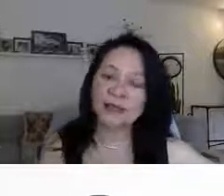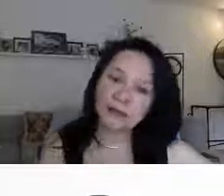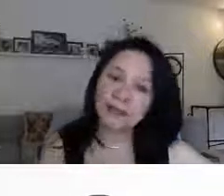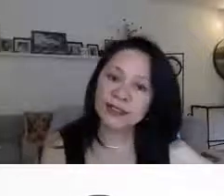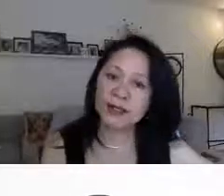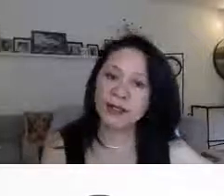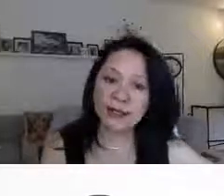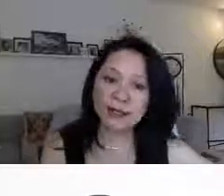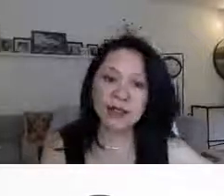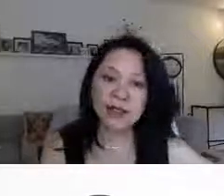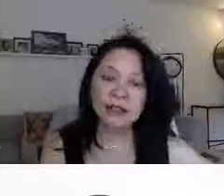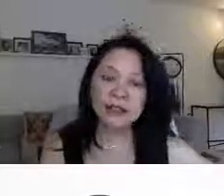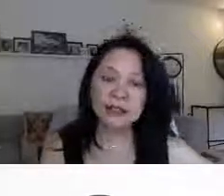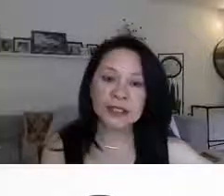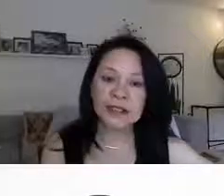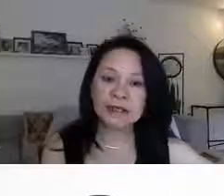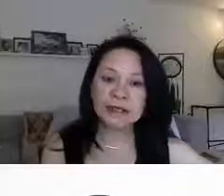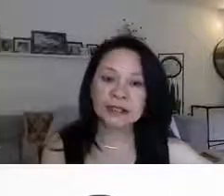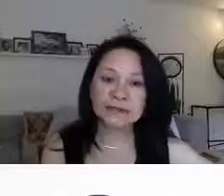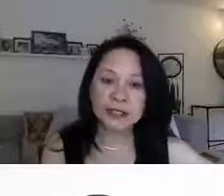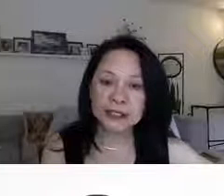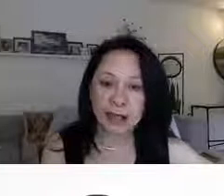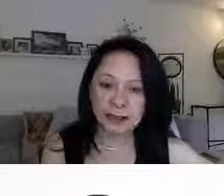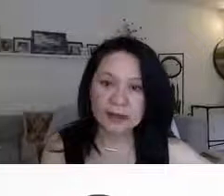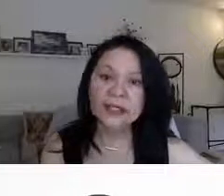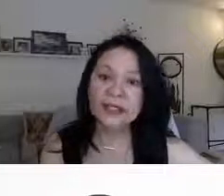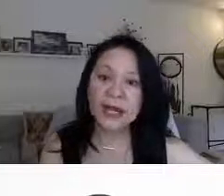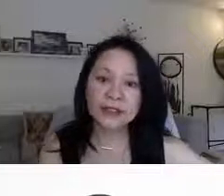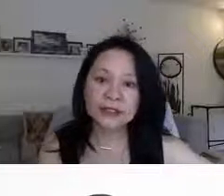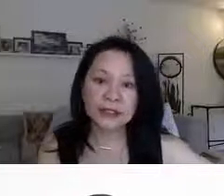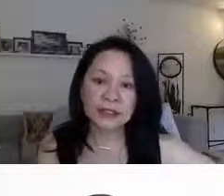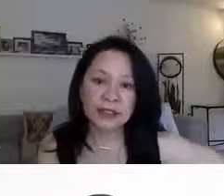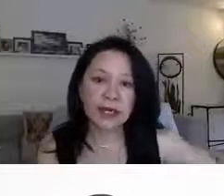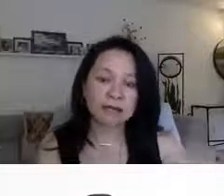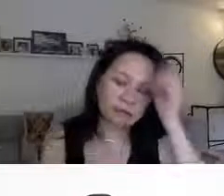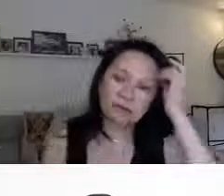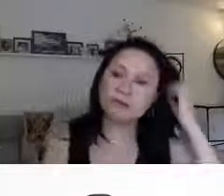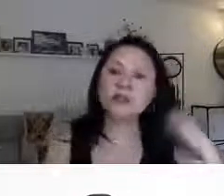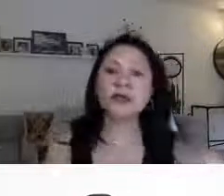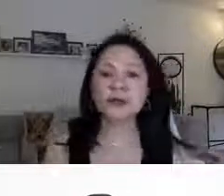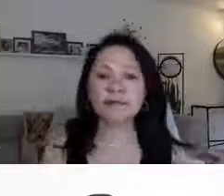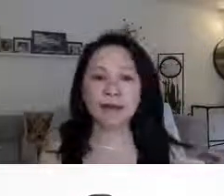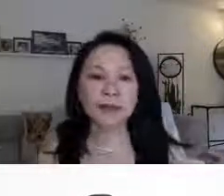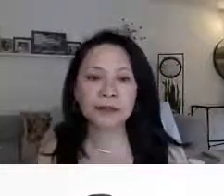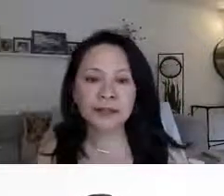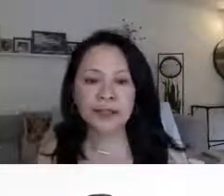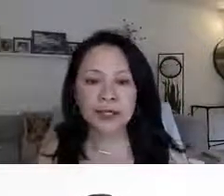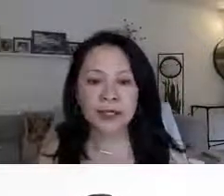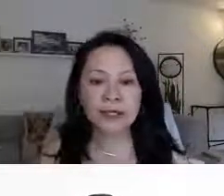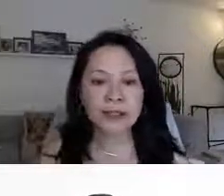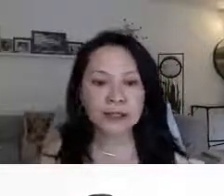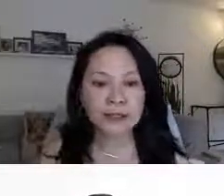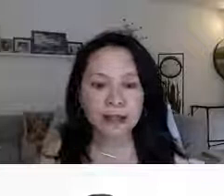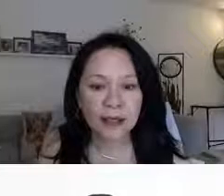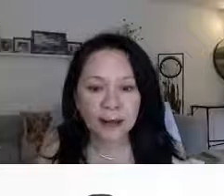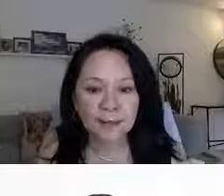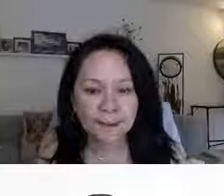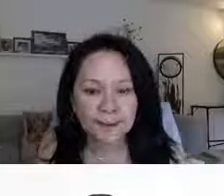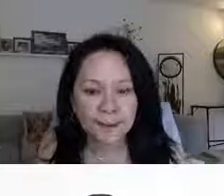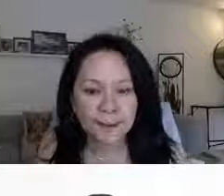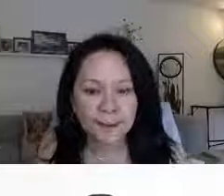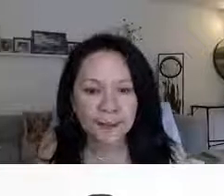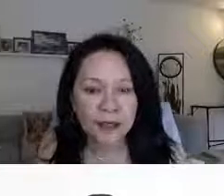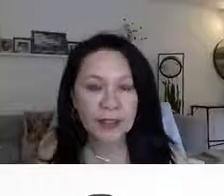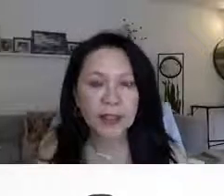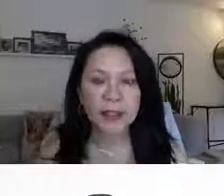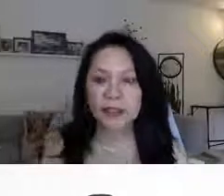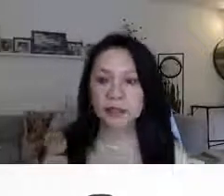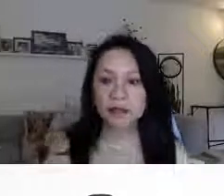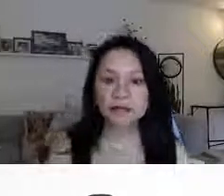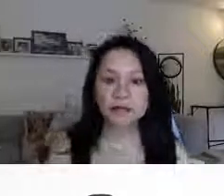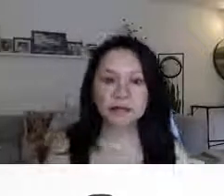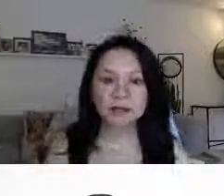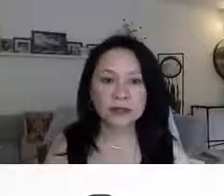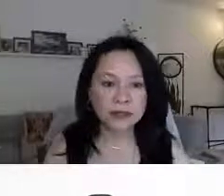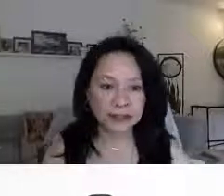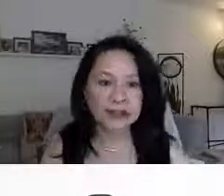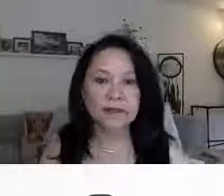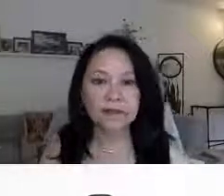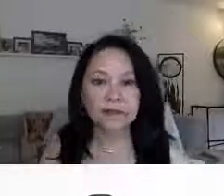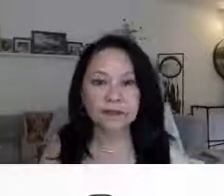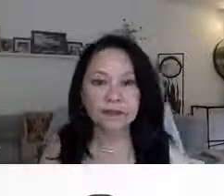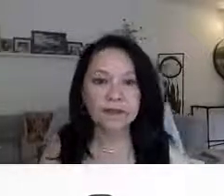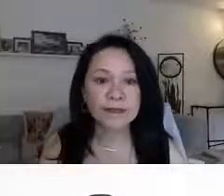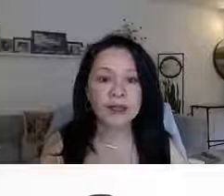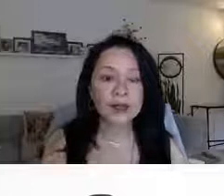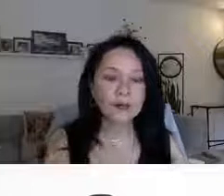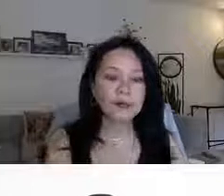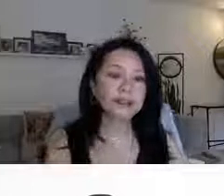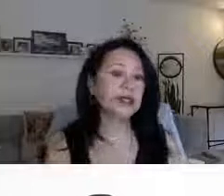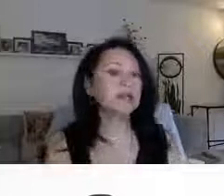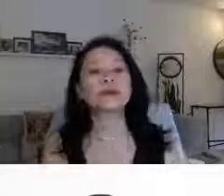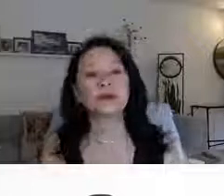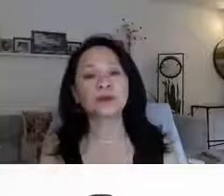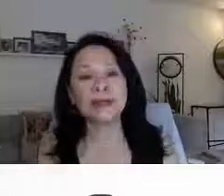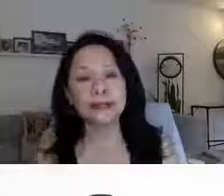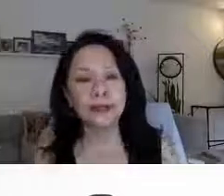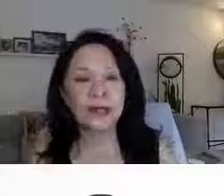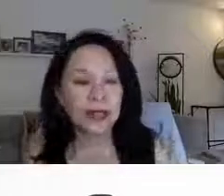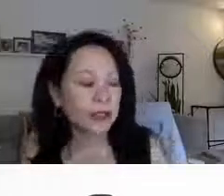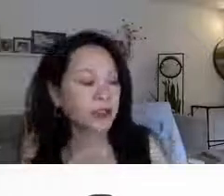I'd also like to thank our interpreters from DHCC, a non-profit organization providing ASL interpreting services and community programs. Today's ASL interpreters are Rebecca Suskin and Jennifer McGowan.